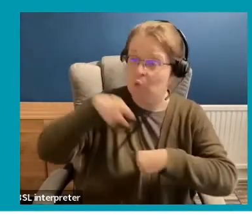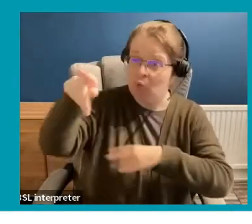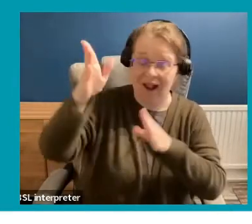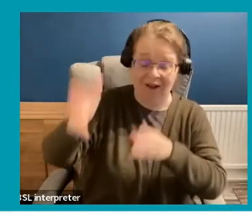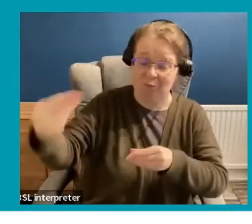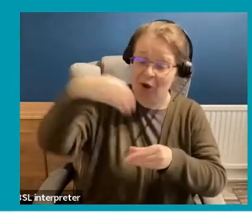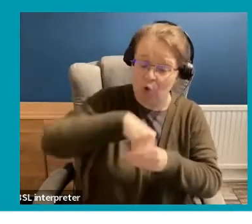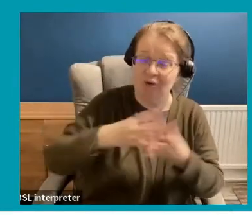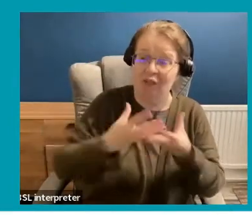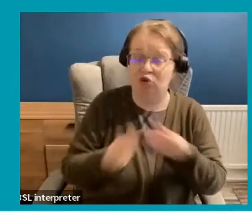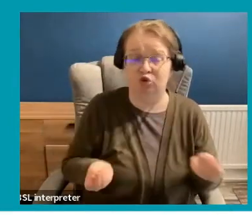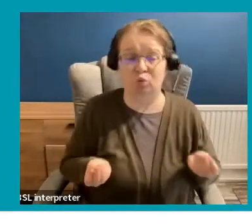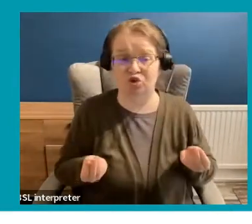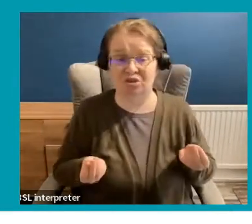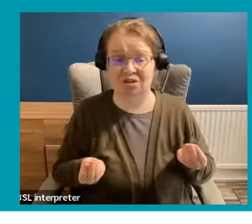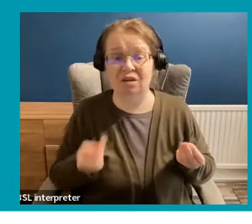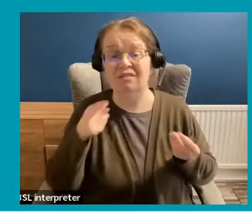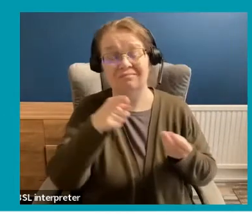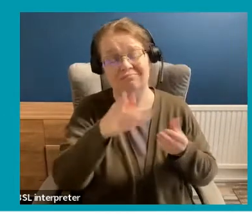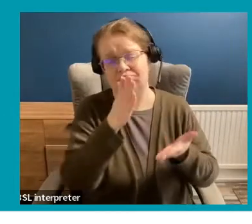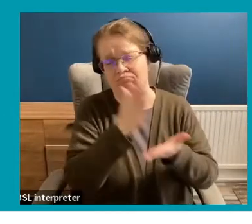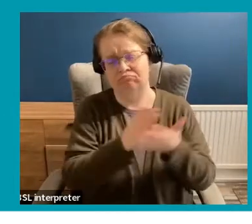Absolutely, leadership is a key part of it.